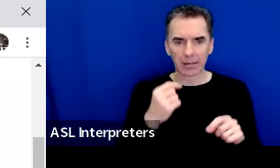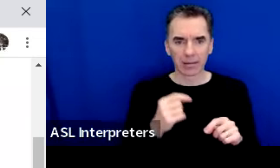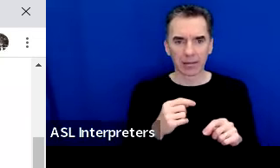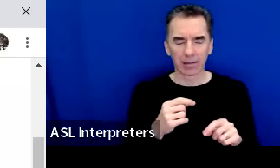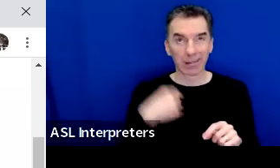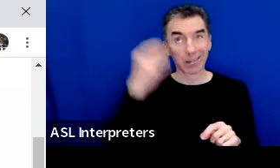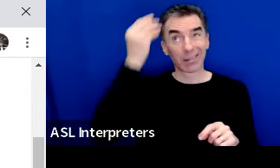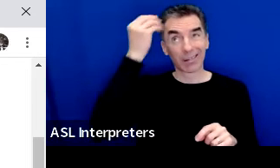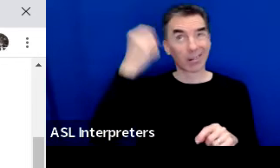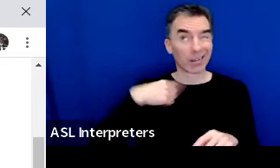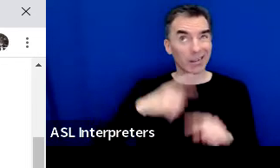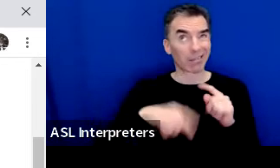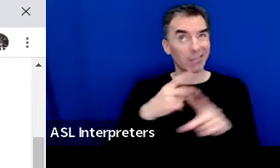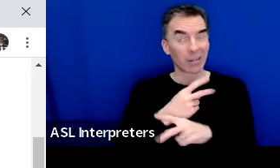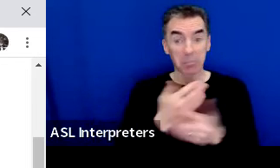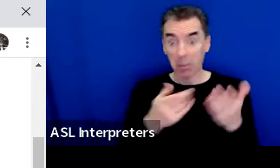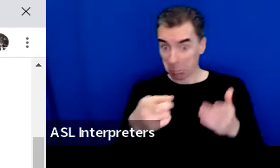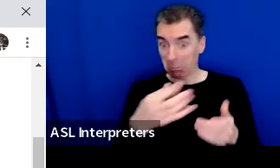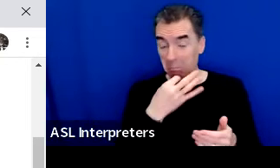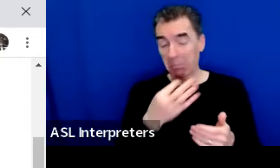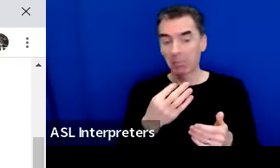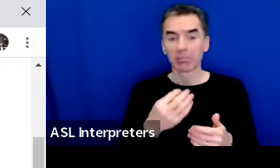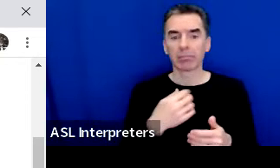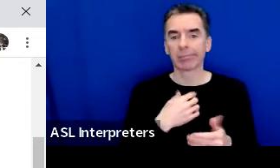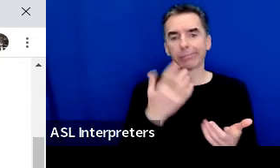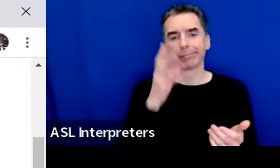Maybe you can, but let's just the 10.3, I don't know